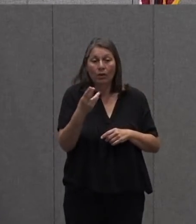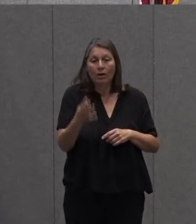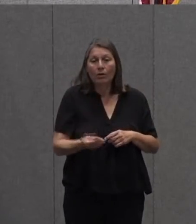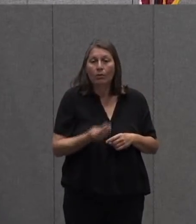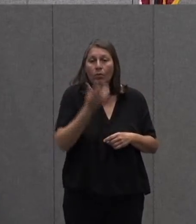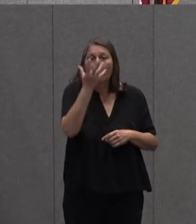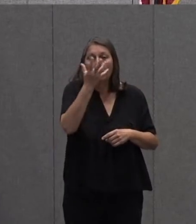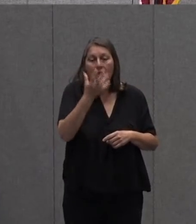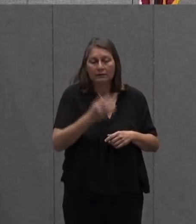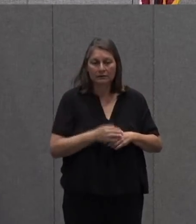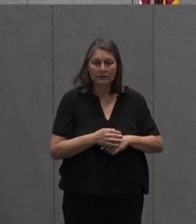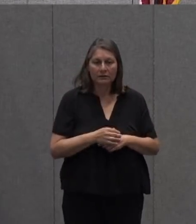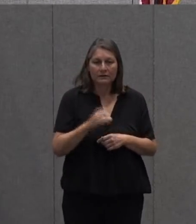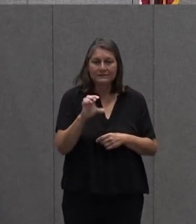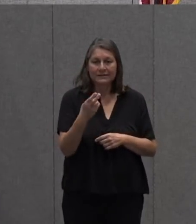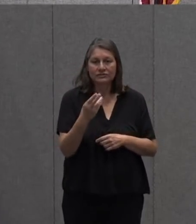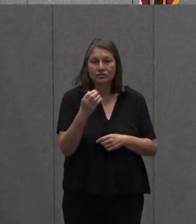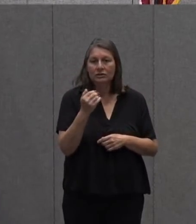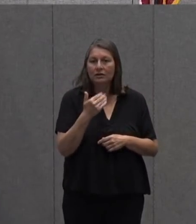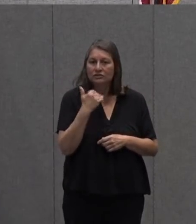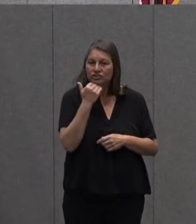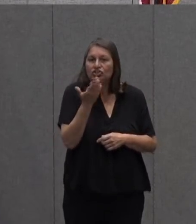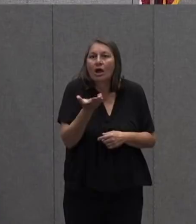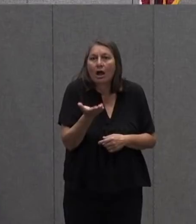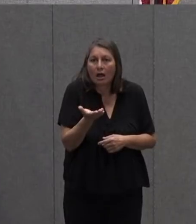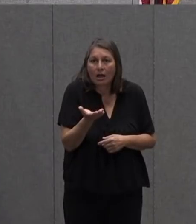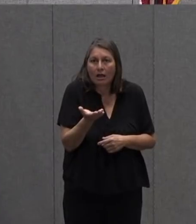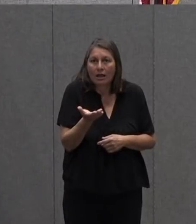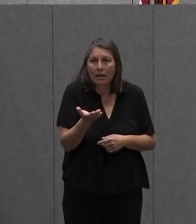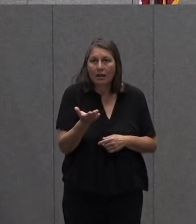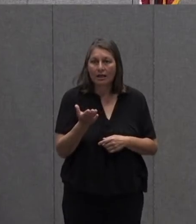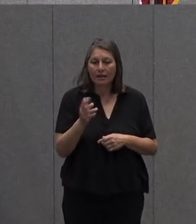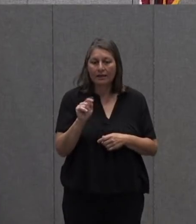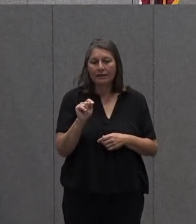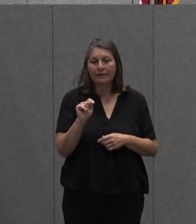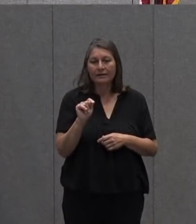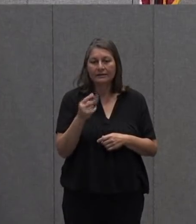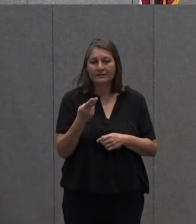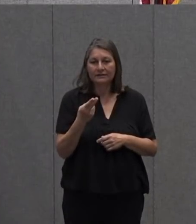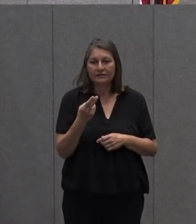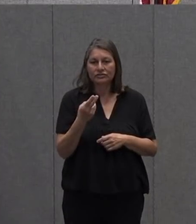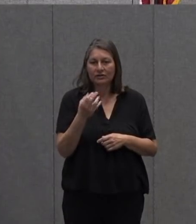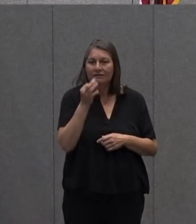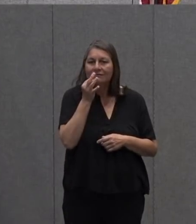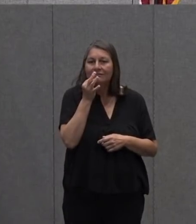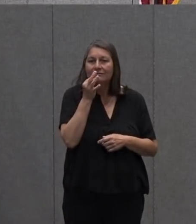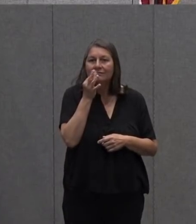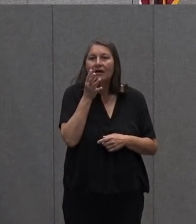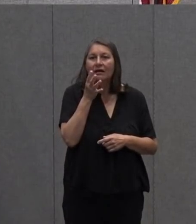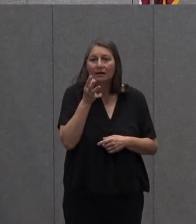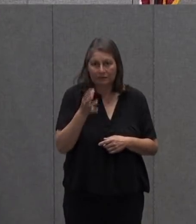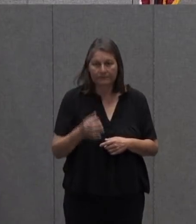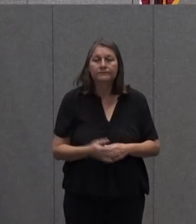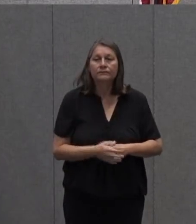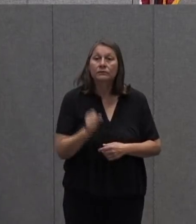CH, ch. TH, th. Gotta be careful. So, what we're going to do Ms. Lori is